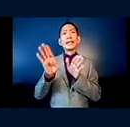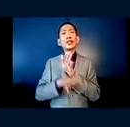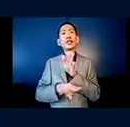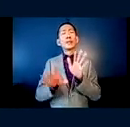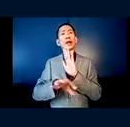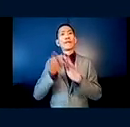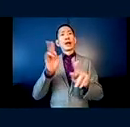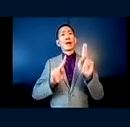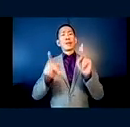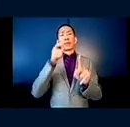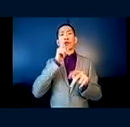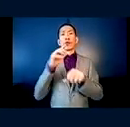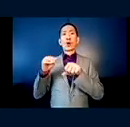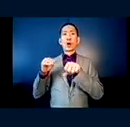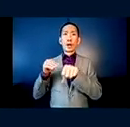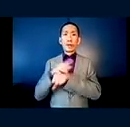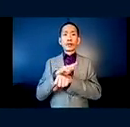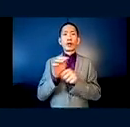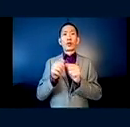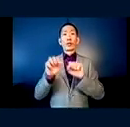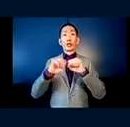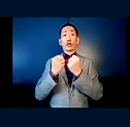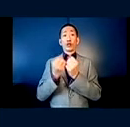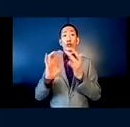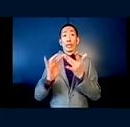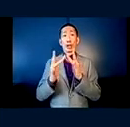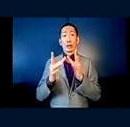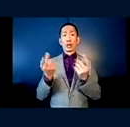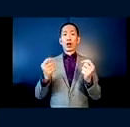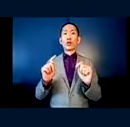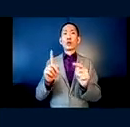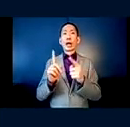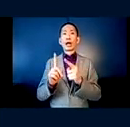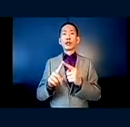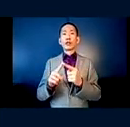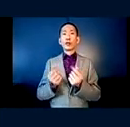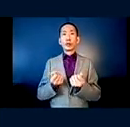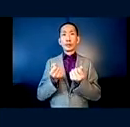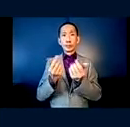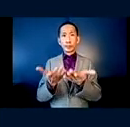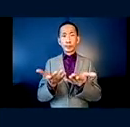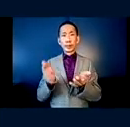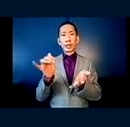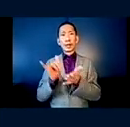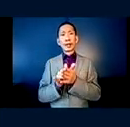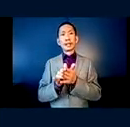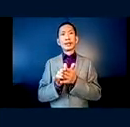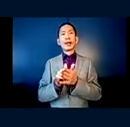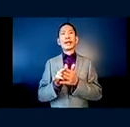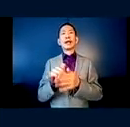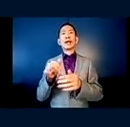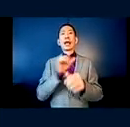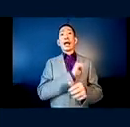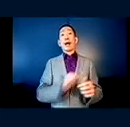EASILY AND CHEAPLY FIND PEOPLE WHO ARE INFLUENTIAL IN THE SOCIAL NETWORK, AND TRY TO EQUIP